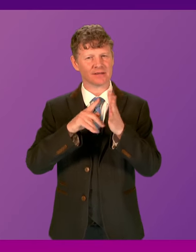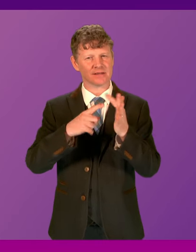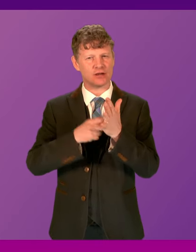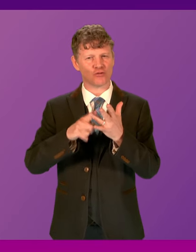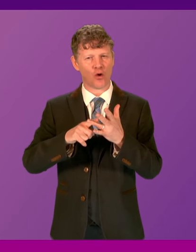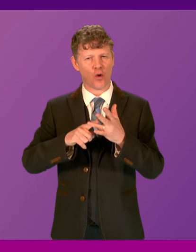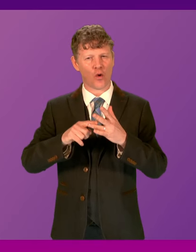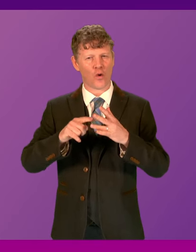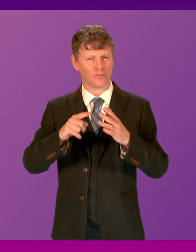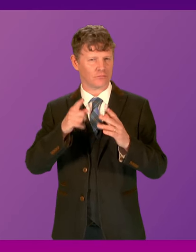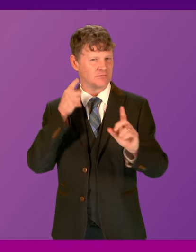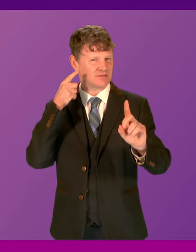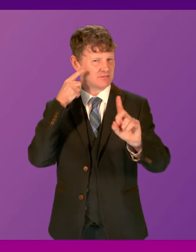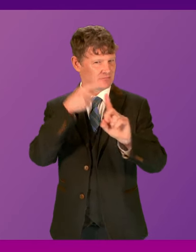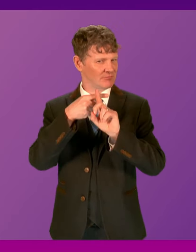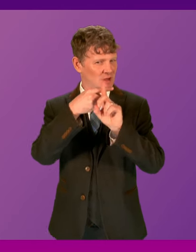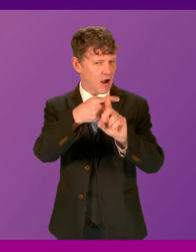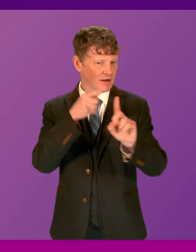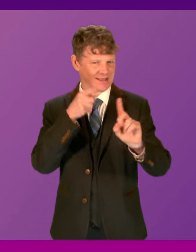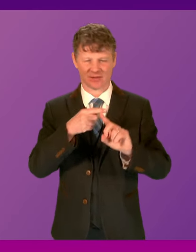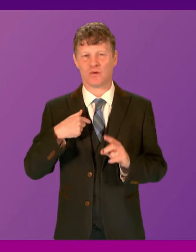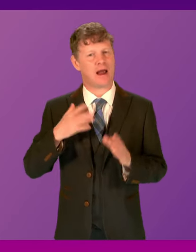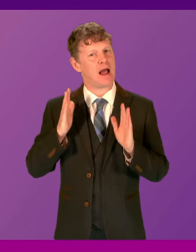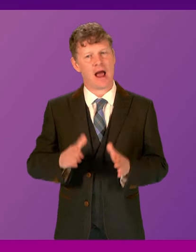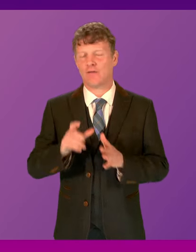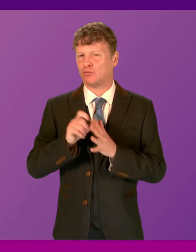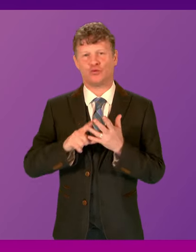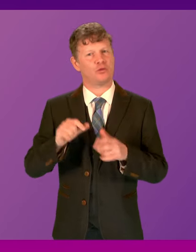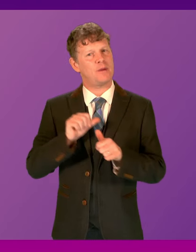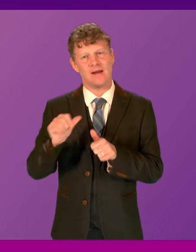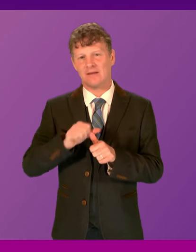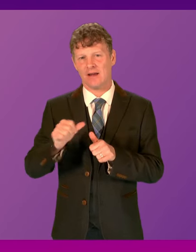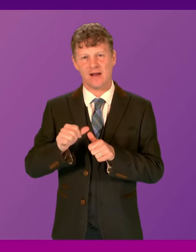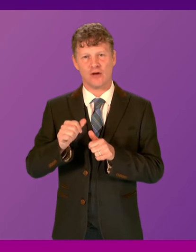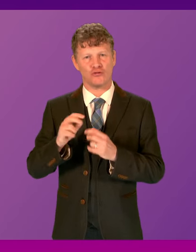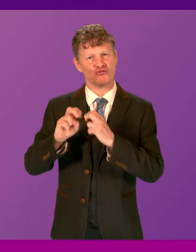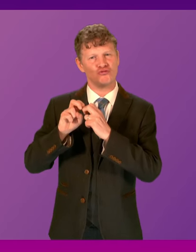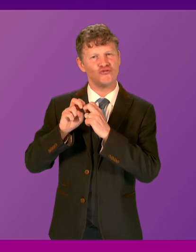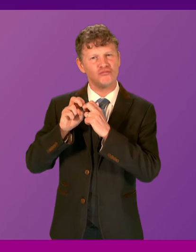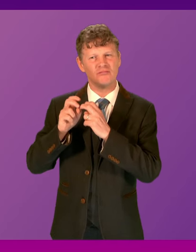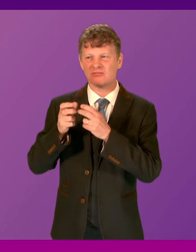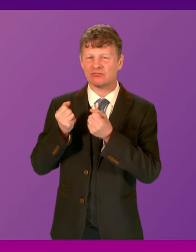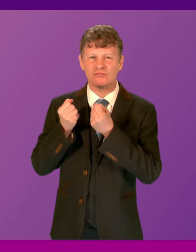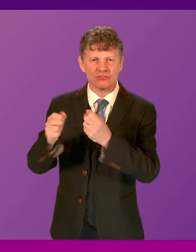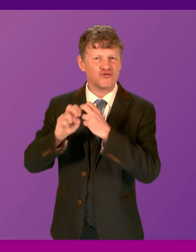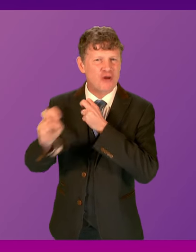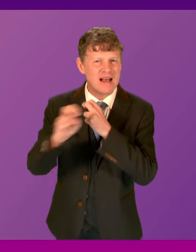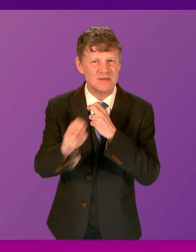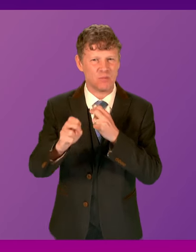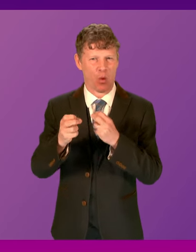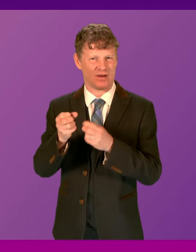much better when it comes to reducing transport emissions. Will the First Minister commit to